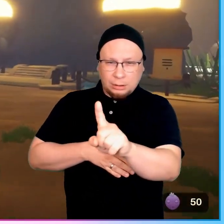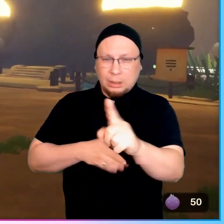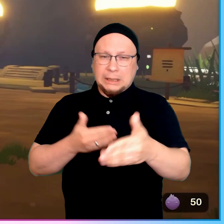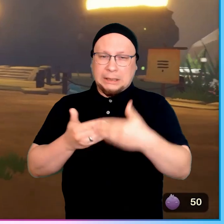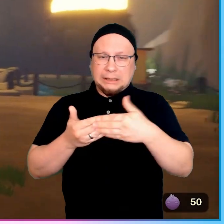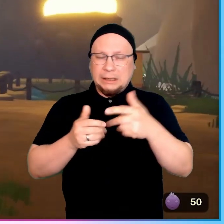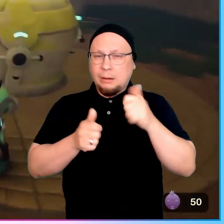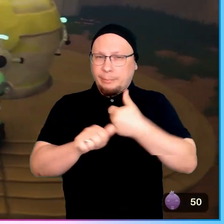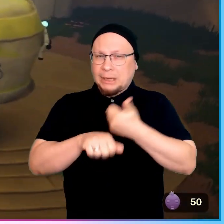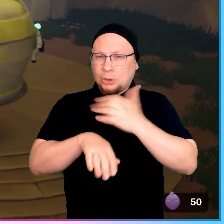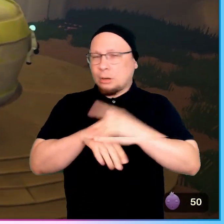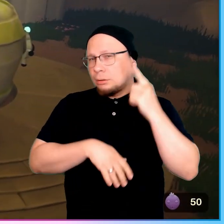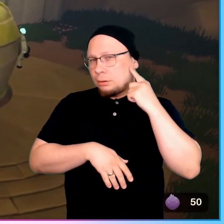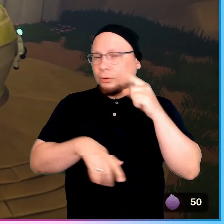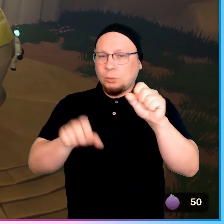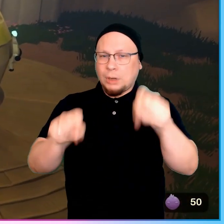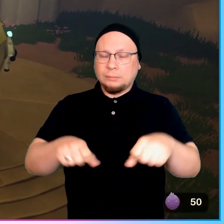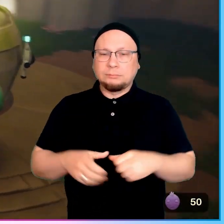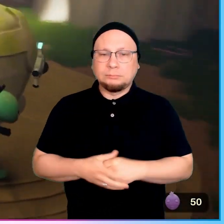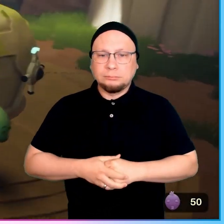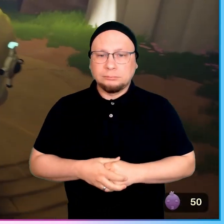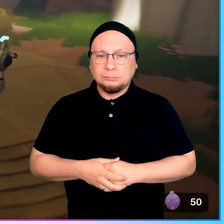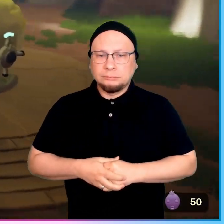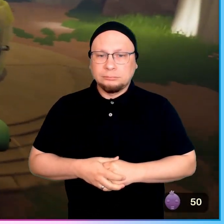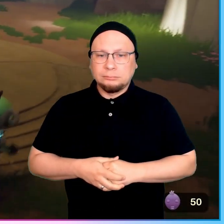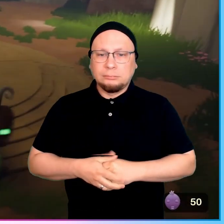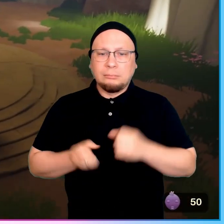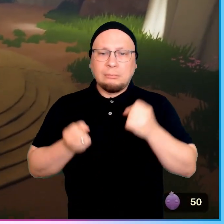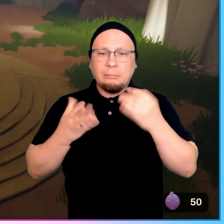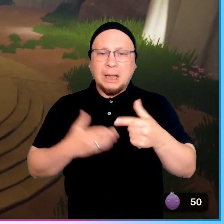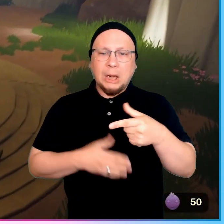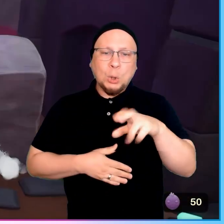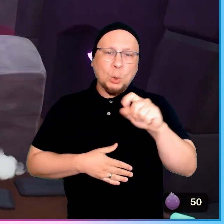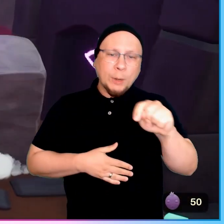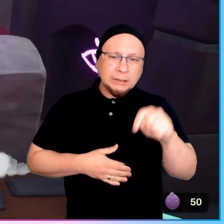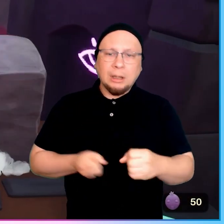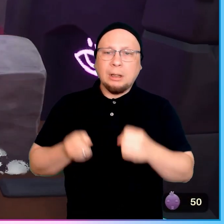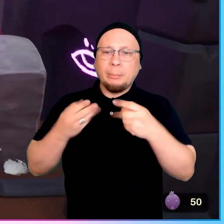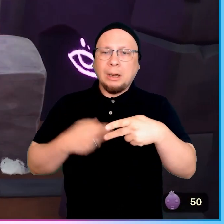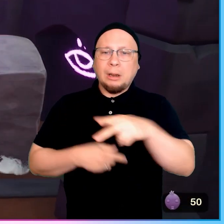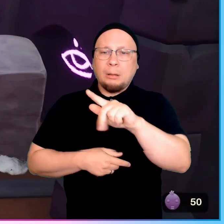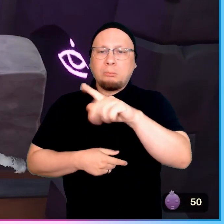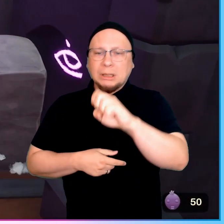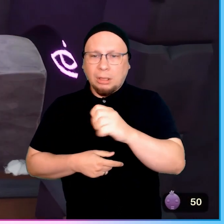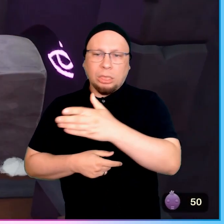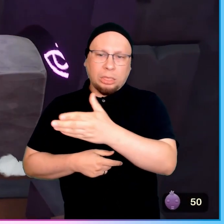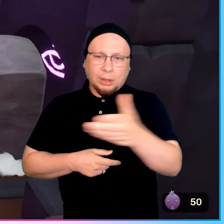Dive into a world full of quests and puzzles, from helping villagers to unravelling ancient mysteries.